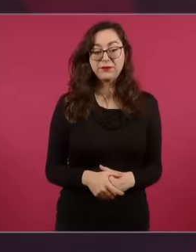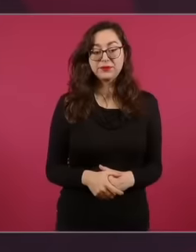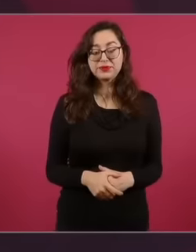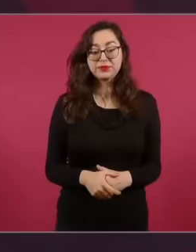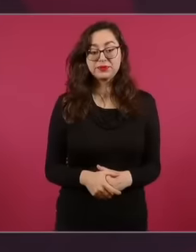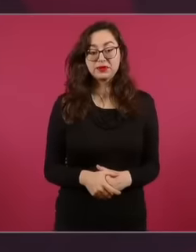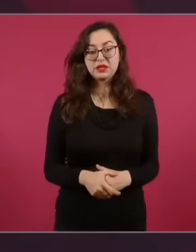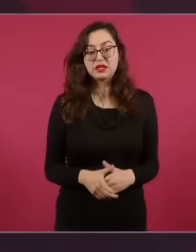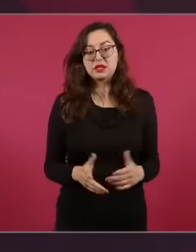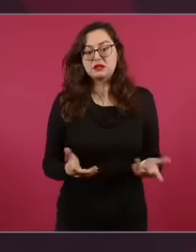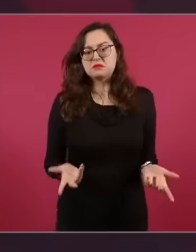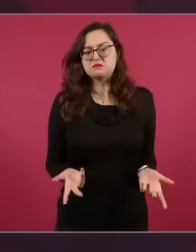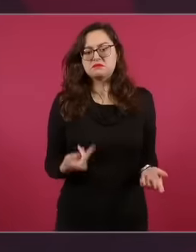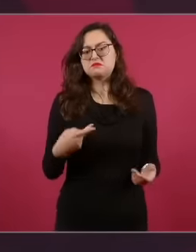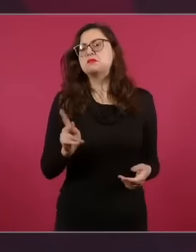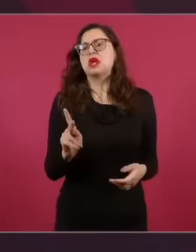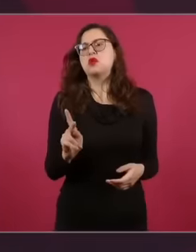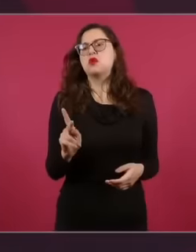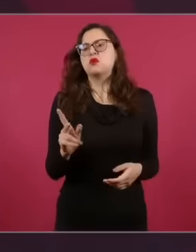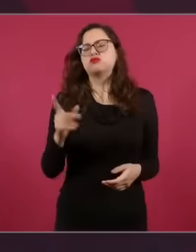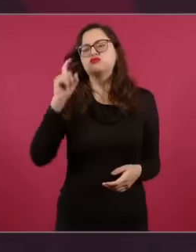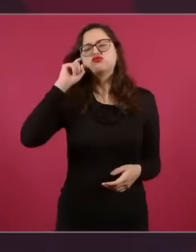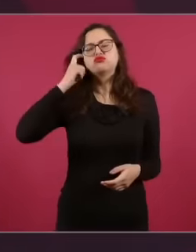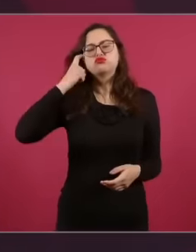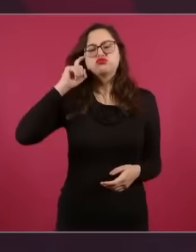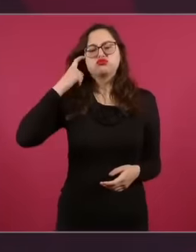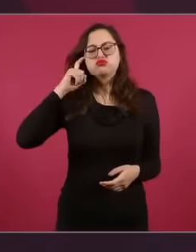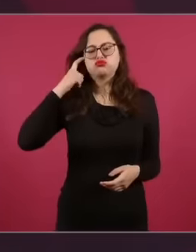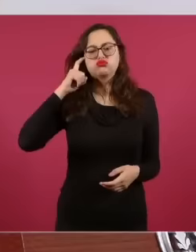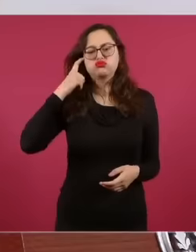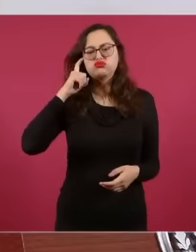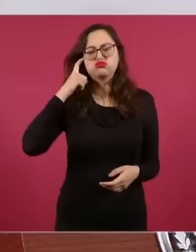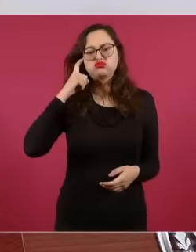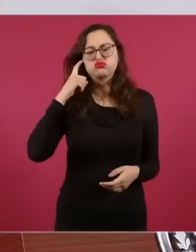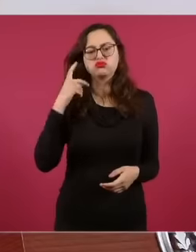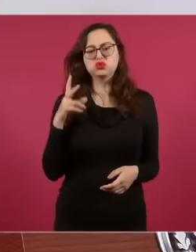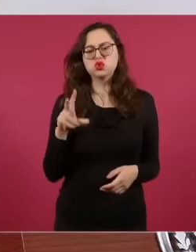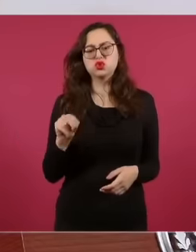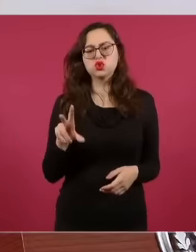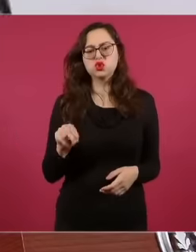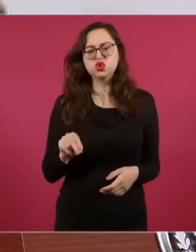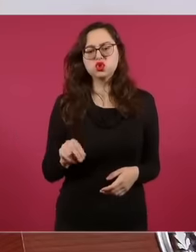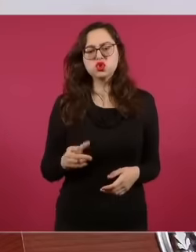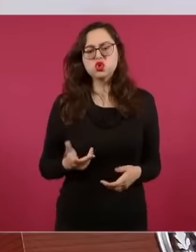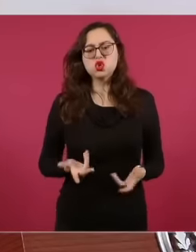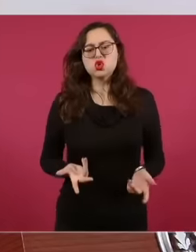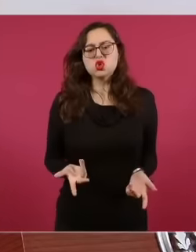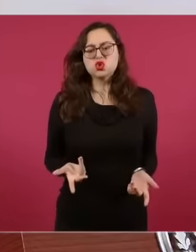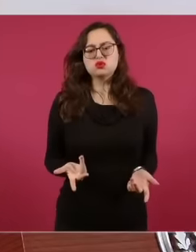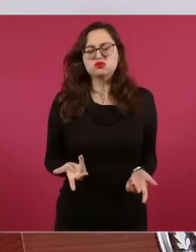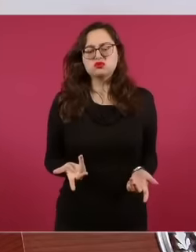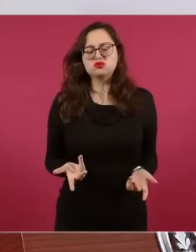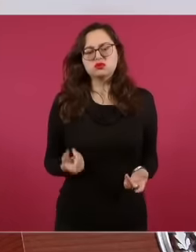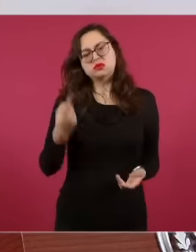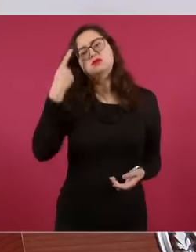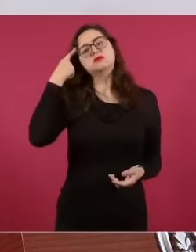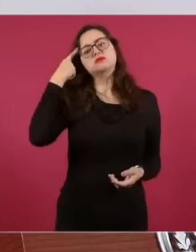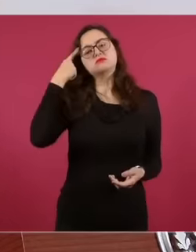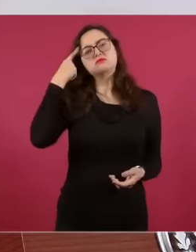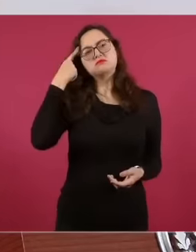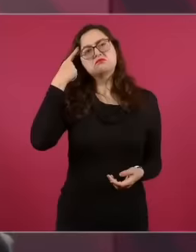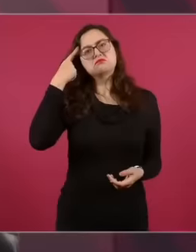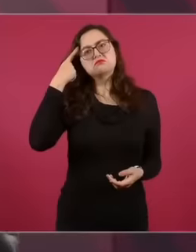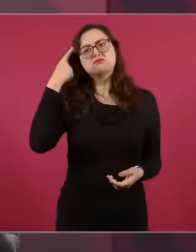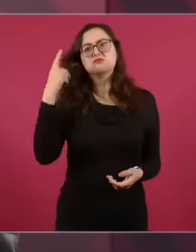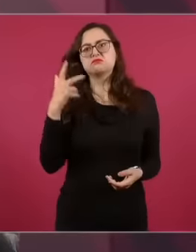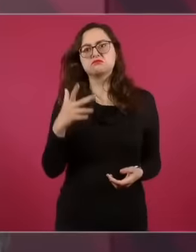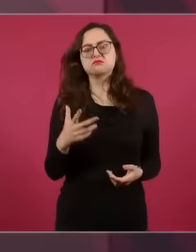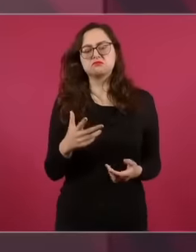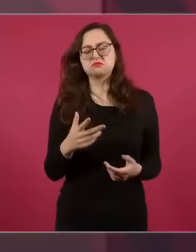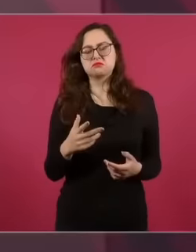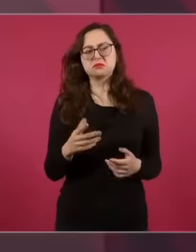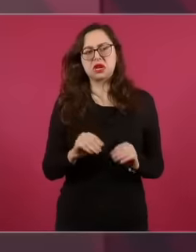getting angry, just keeping things in mind and defending our independence, our